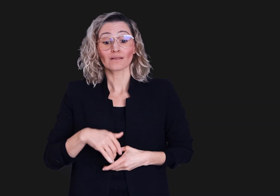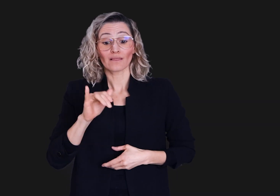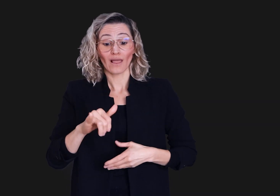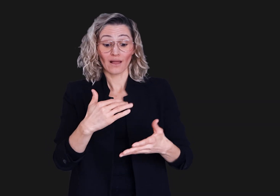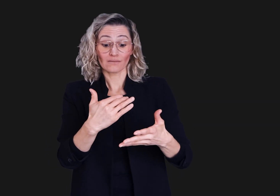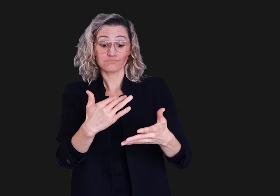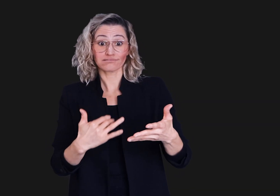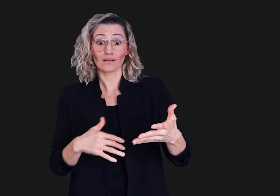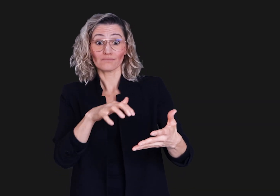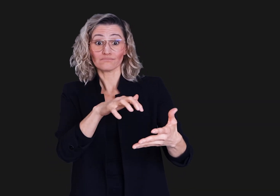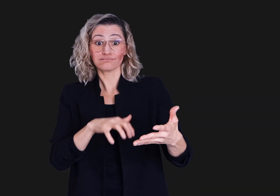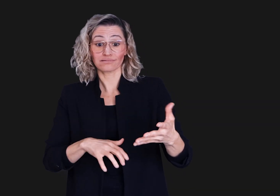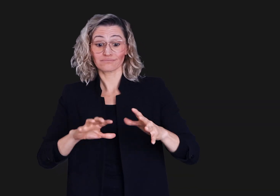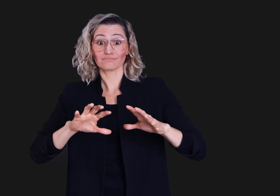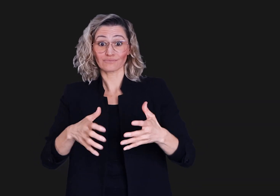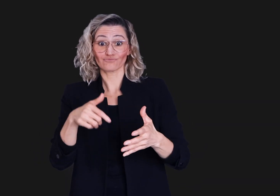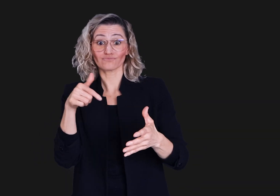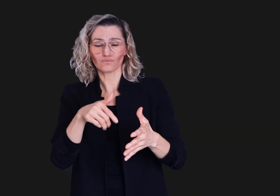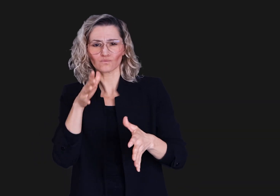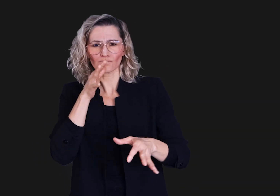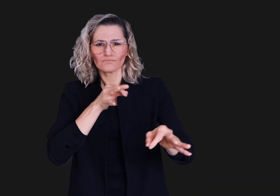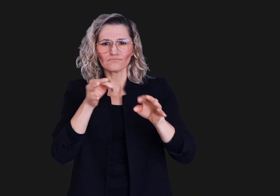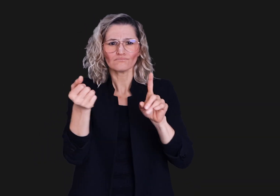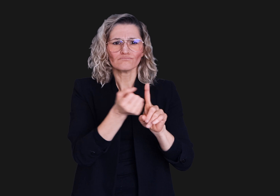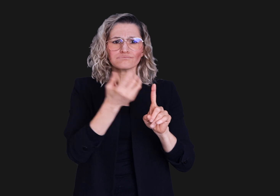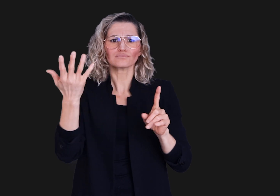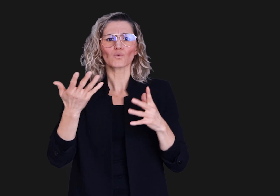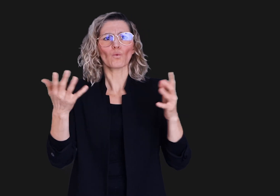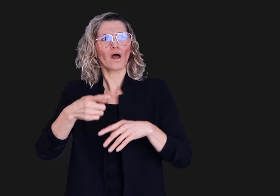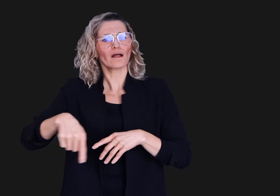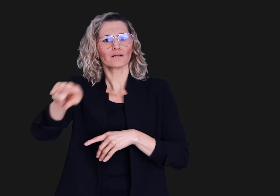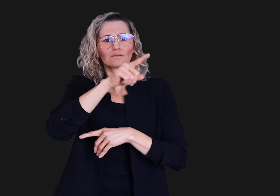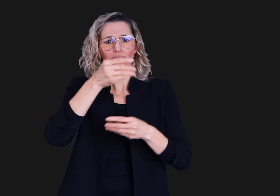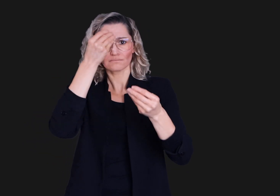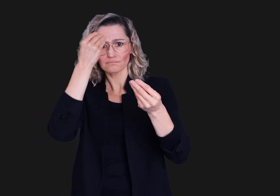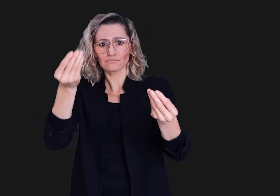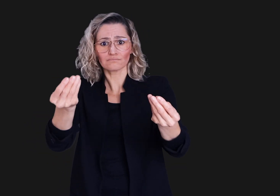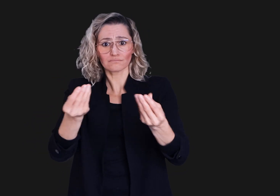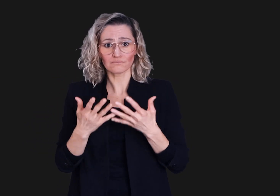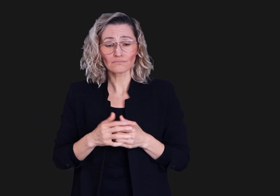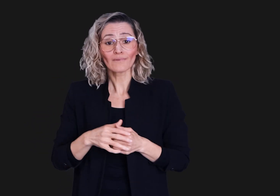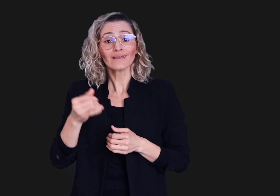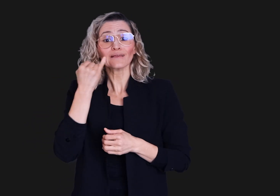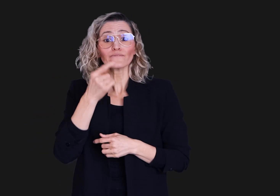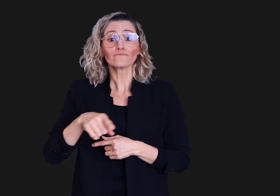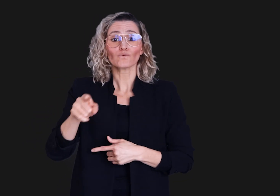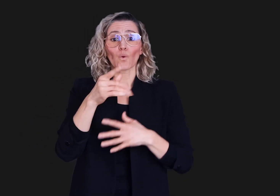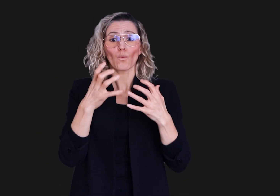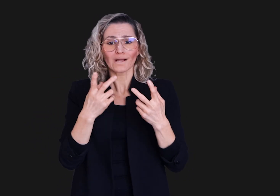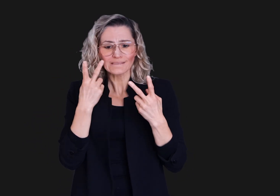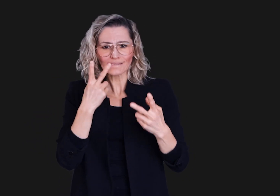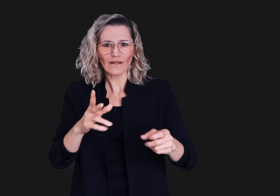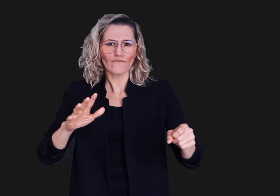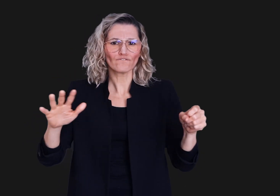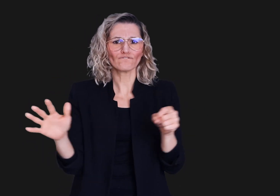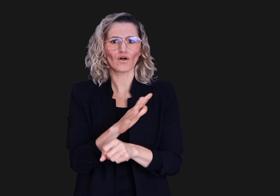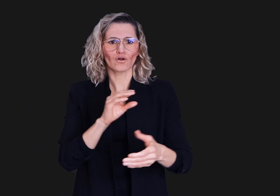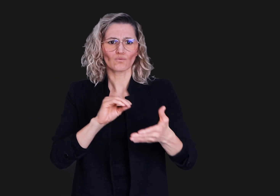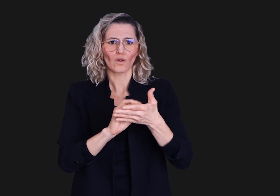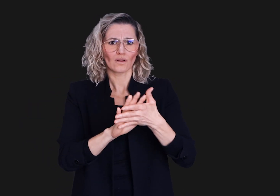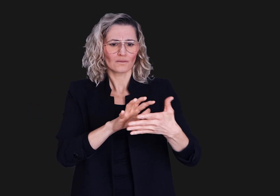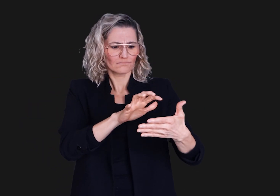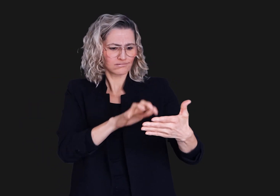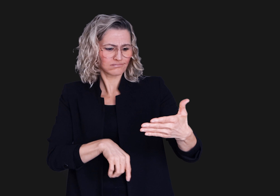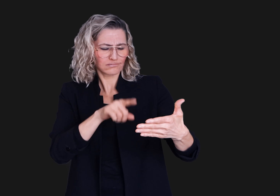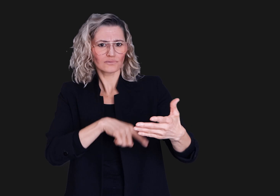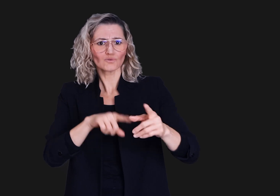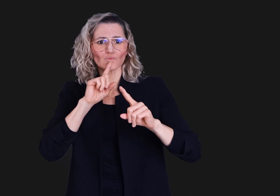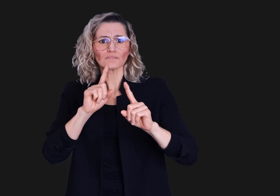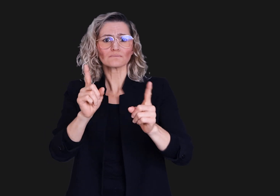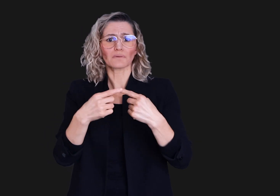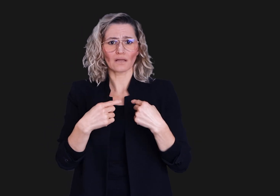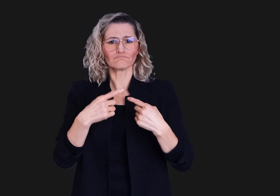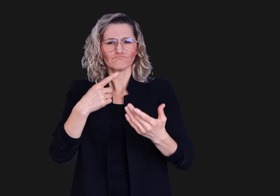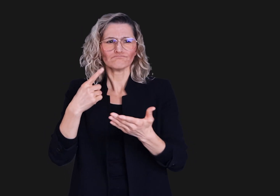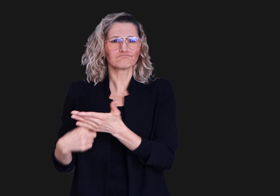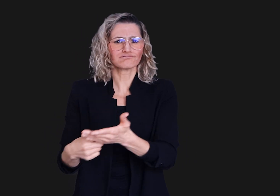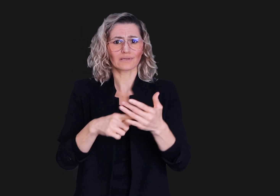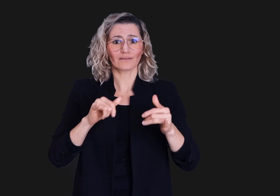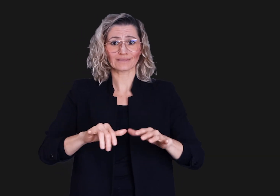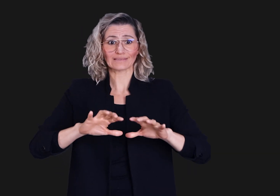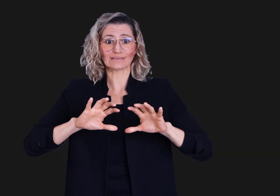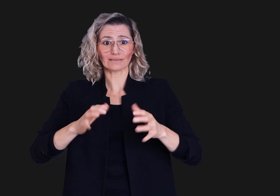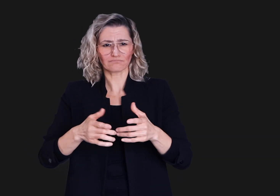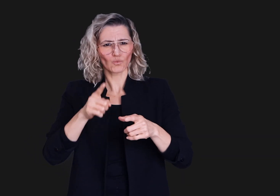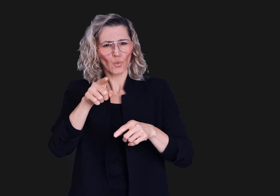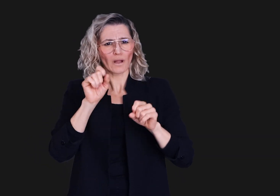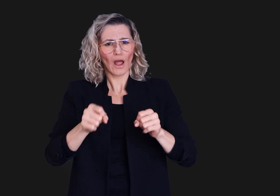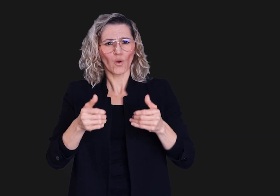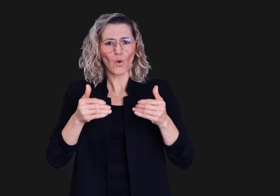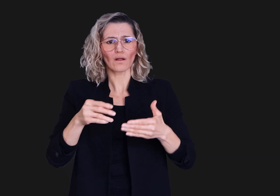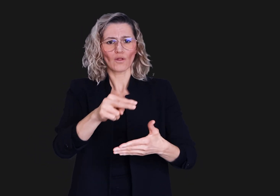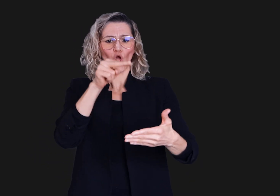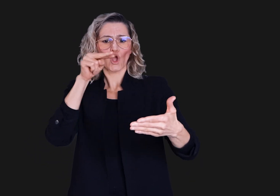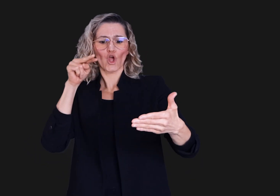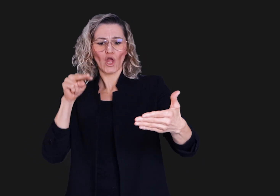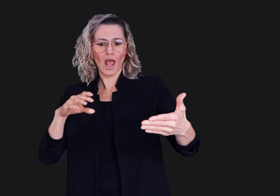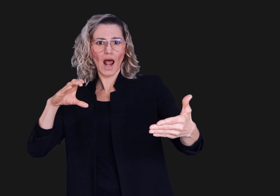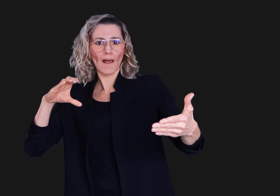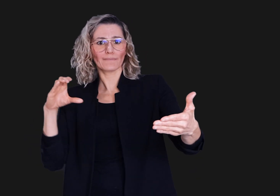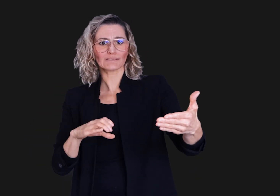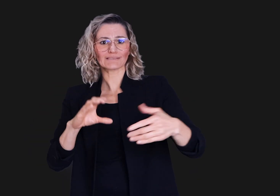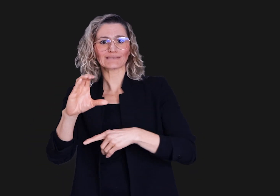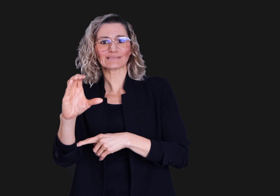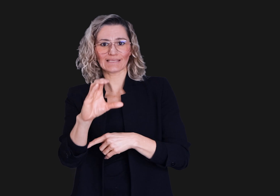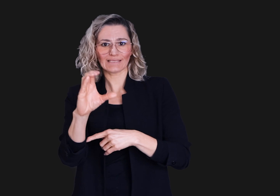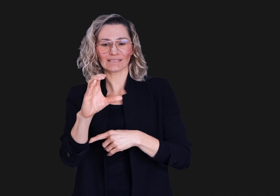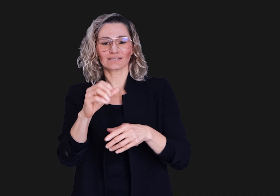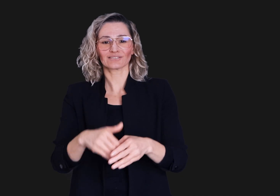The following section describes what they told us. The full record of the responses discussed in this section can be found in Appendix C.